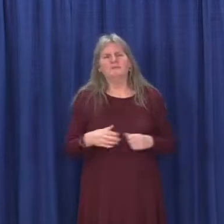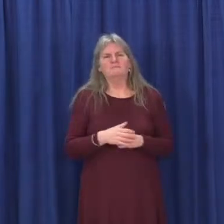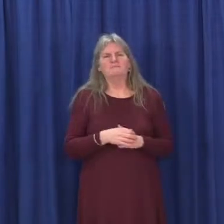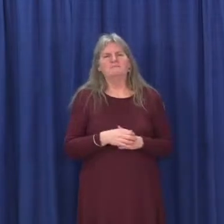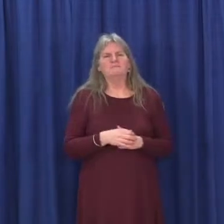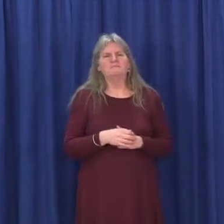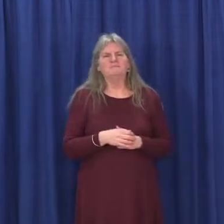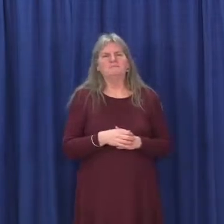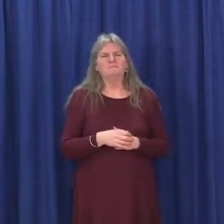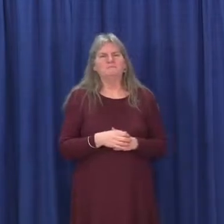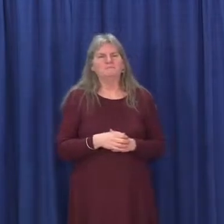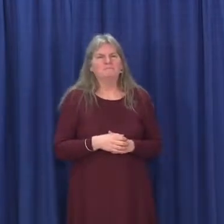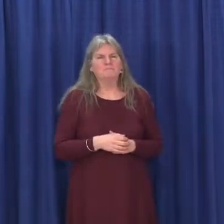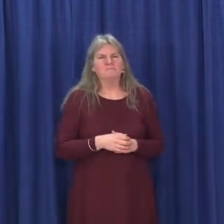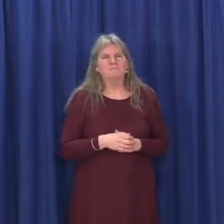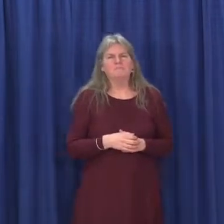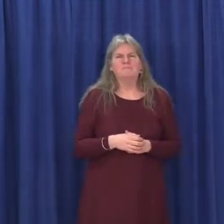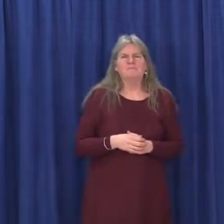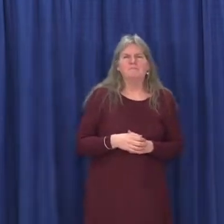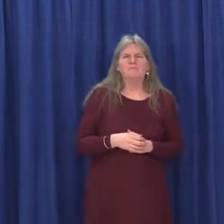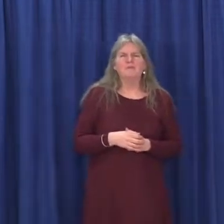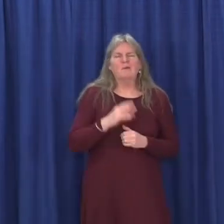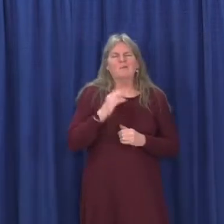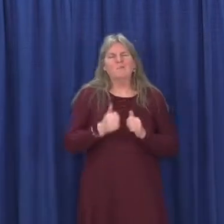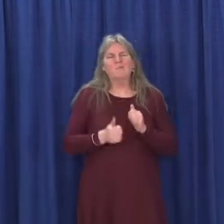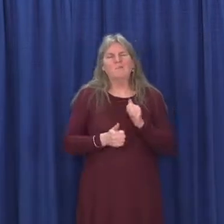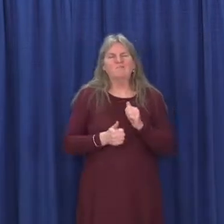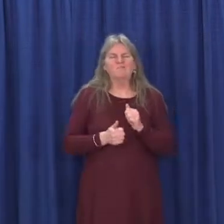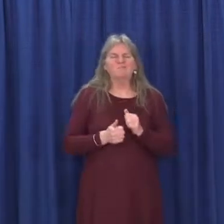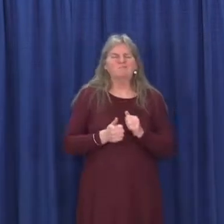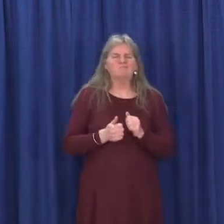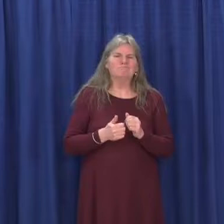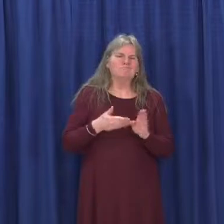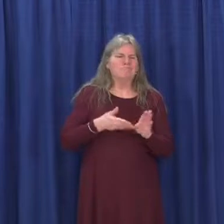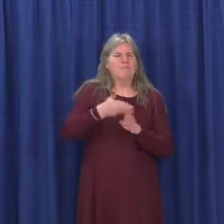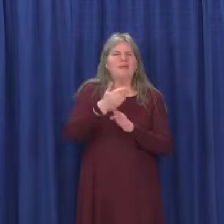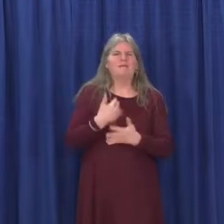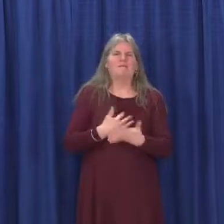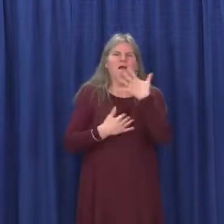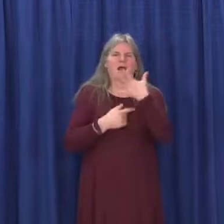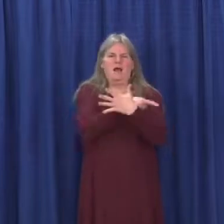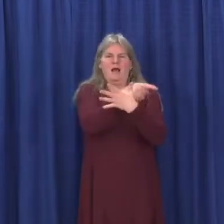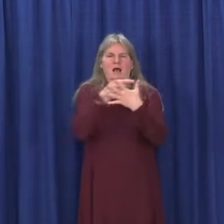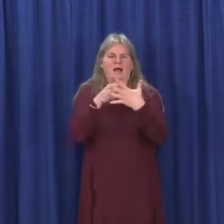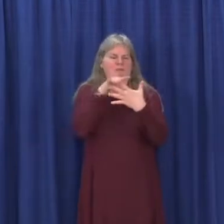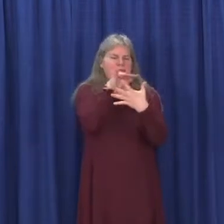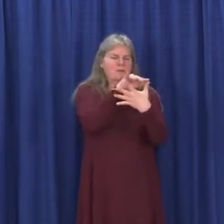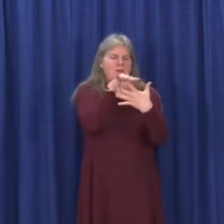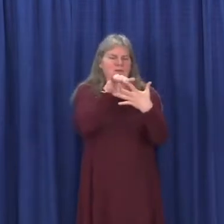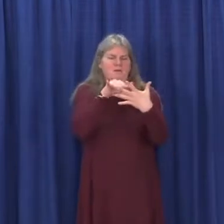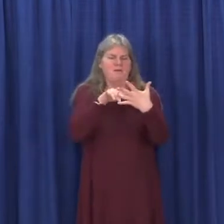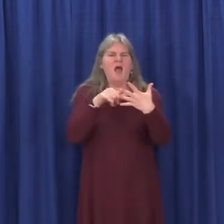I'd like to go over first of all the five main metrics that I'm looking at this time; there are many more and I